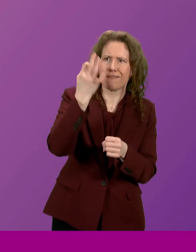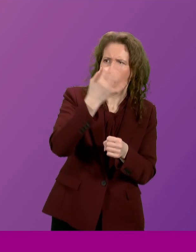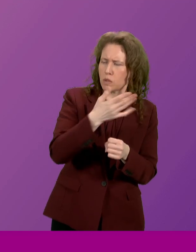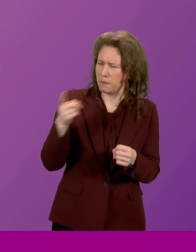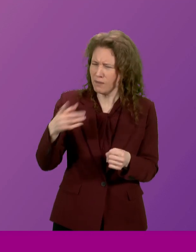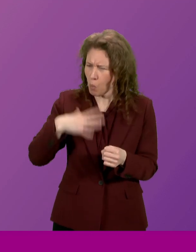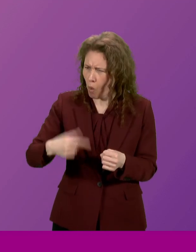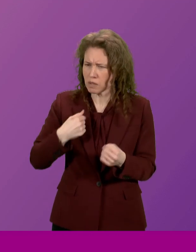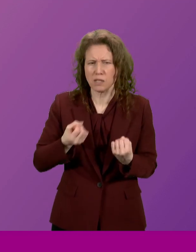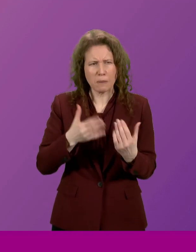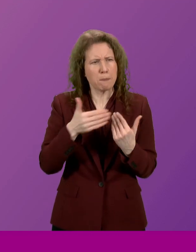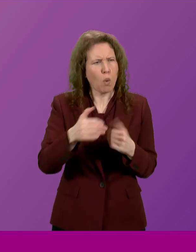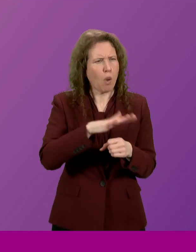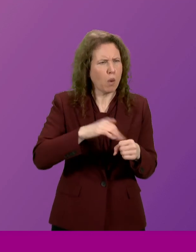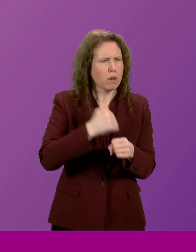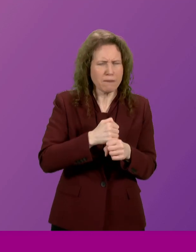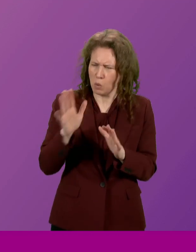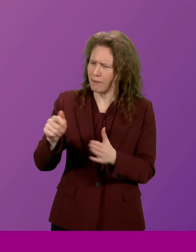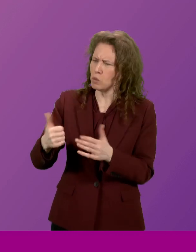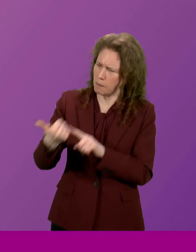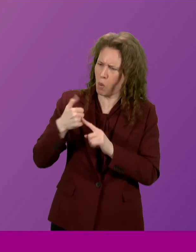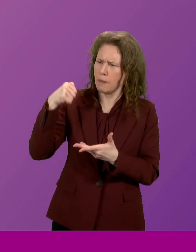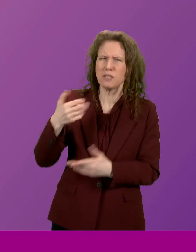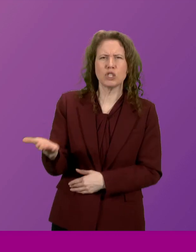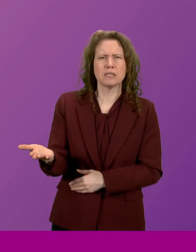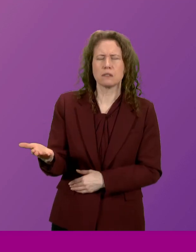through, why can he not vote for the Government’s budget and try to make things happen in Scotland?